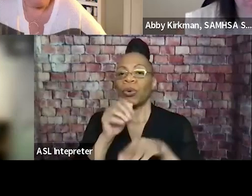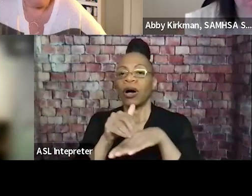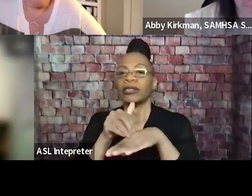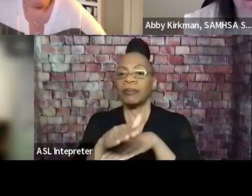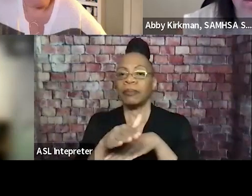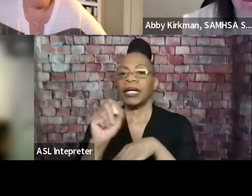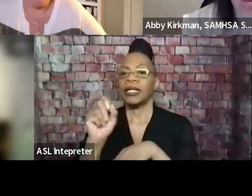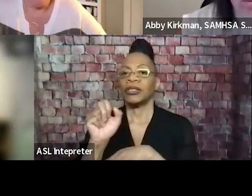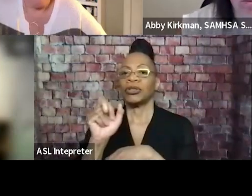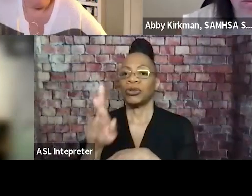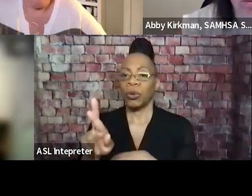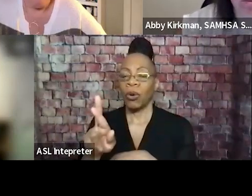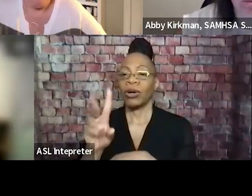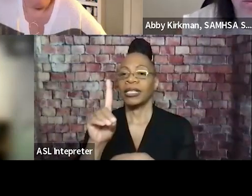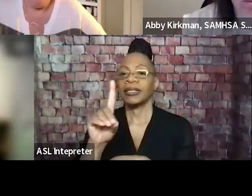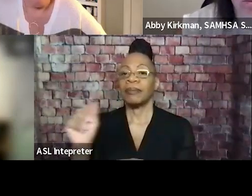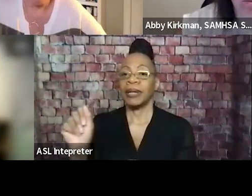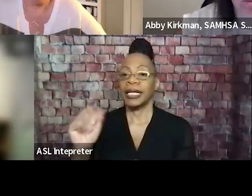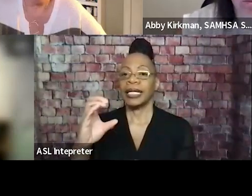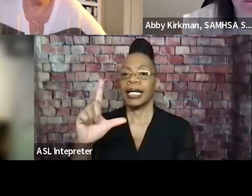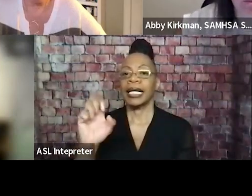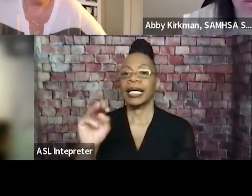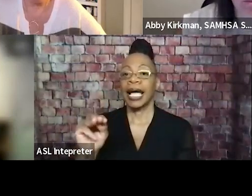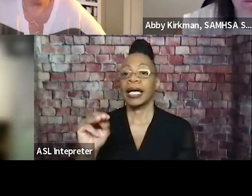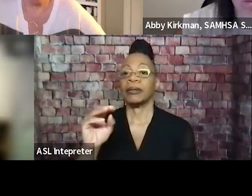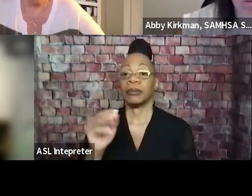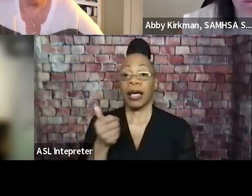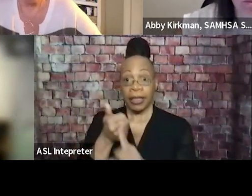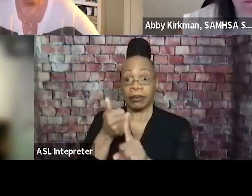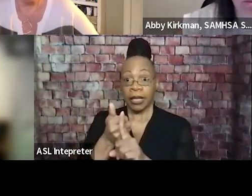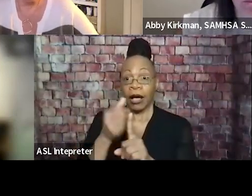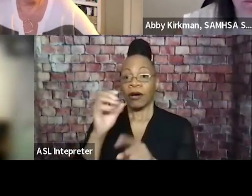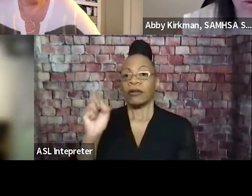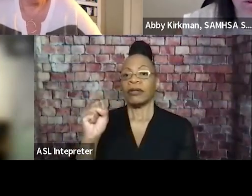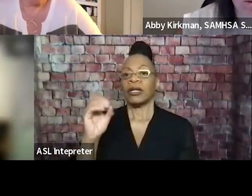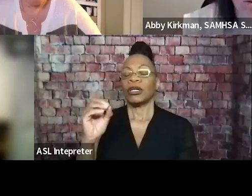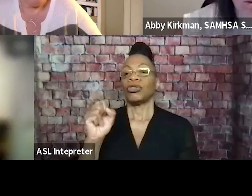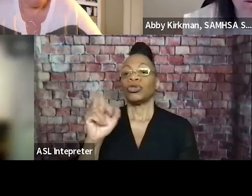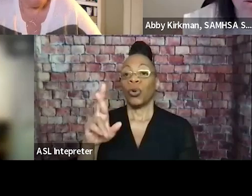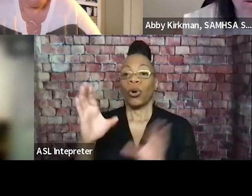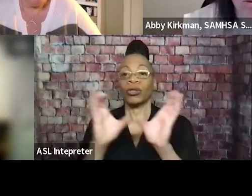Social Security Disability claims to be SOAR certified. There's so much that you learn in the SOAR online course